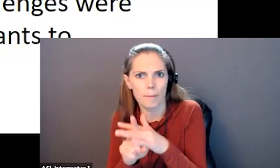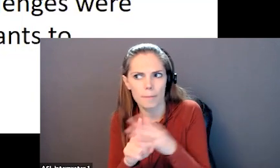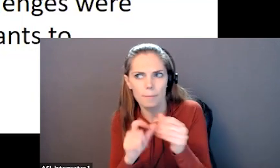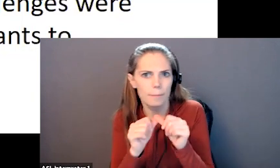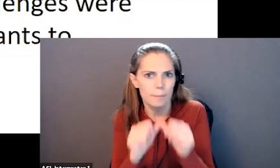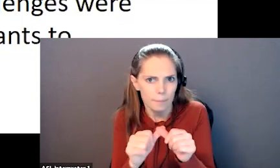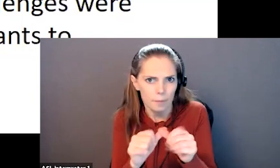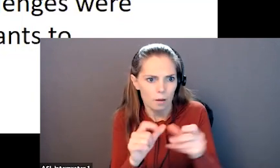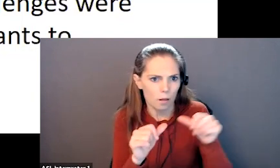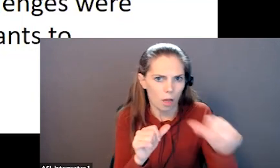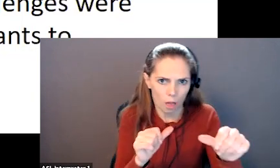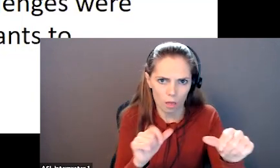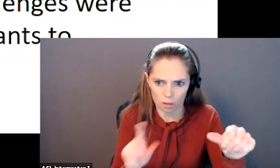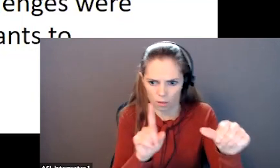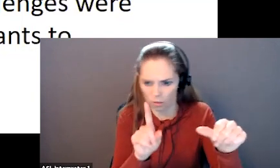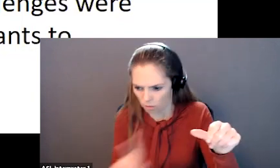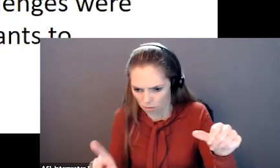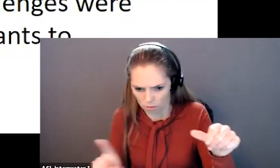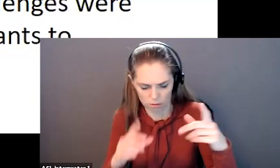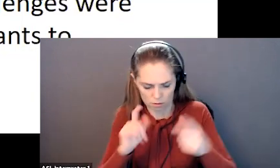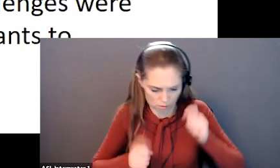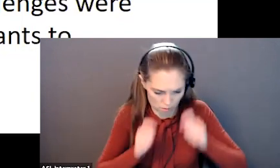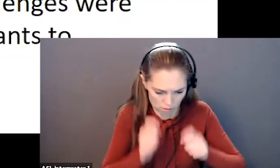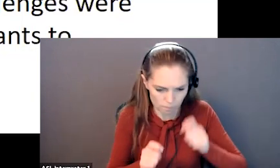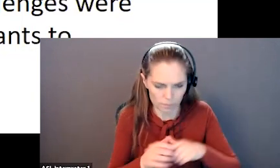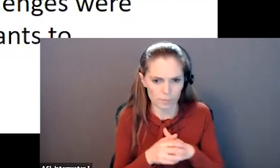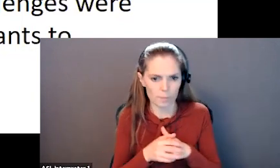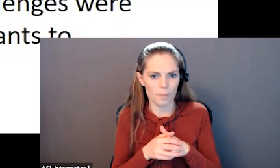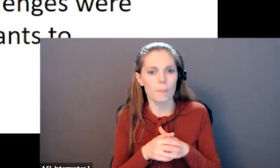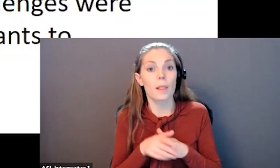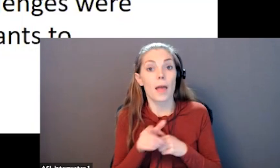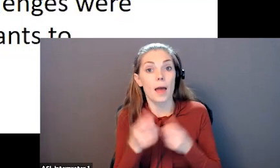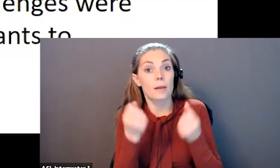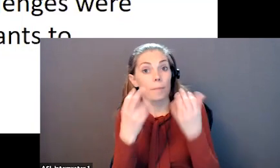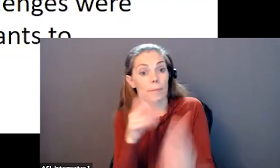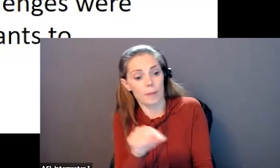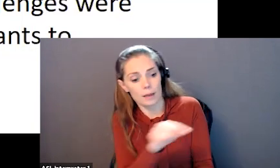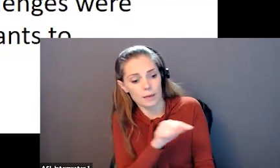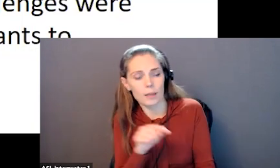many participants referred to the concept of invisible disability so certain symptoms such